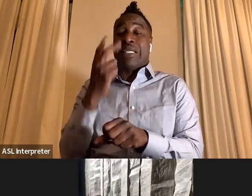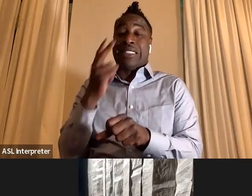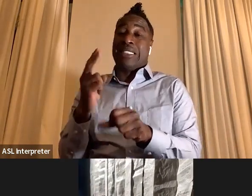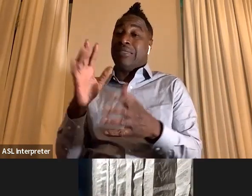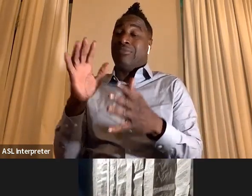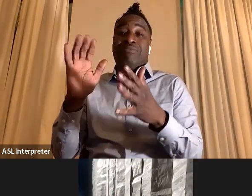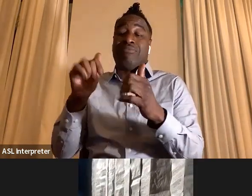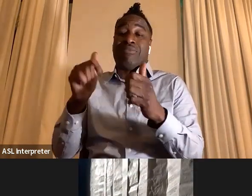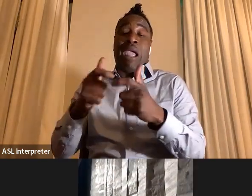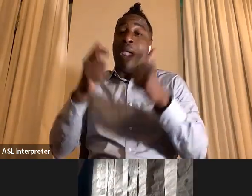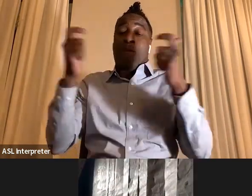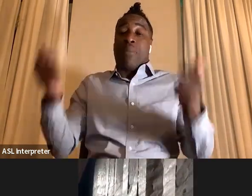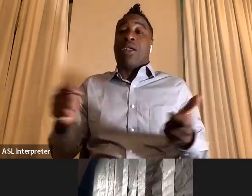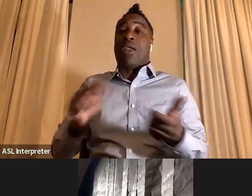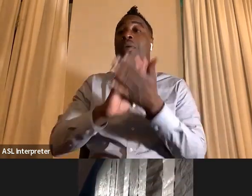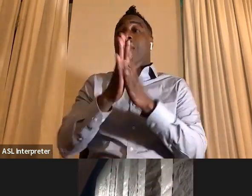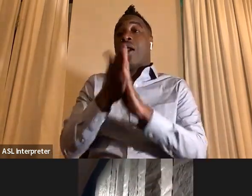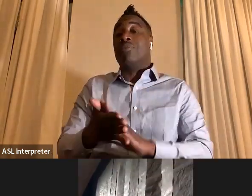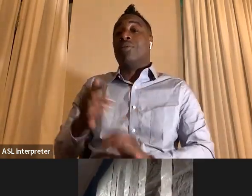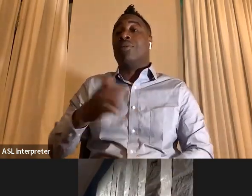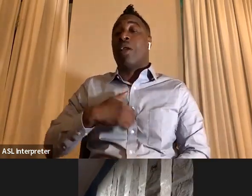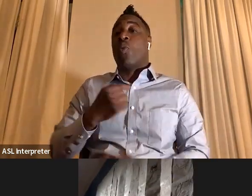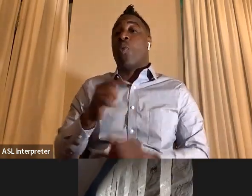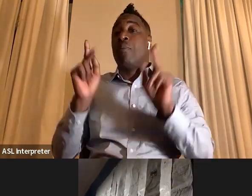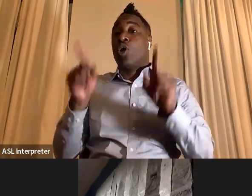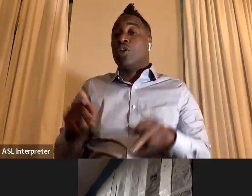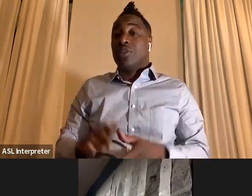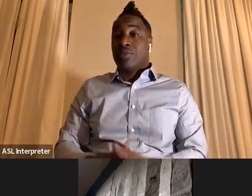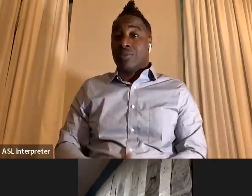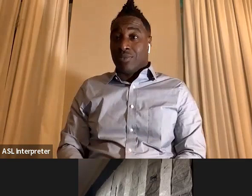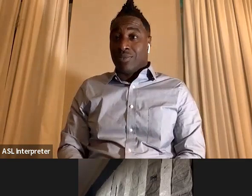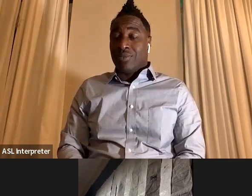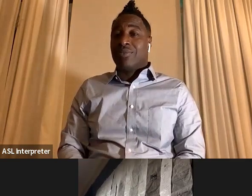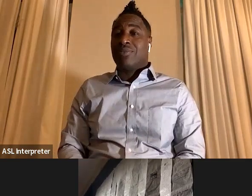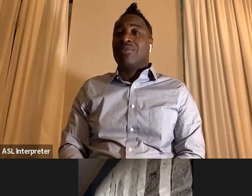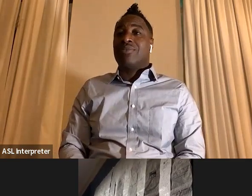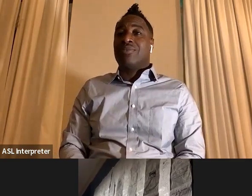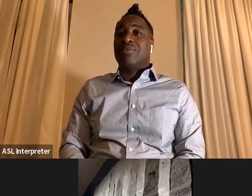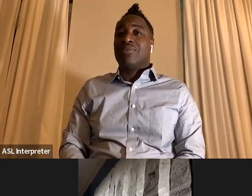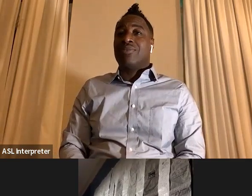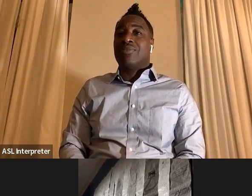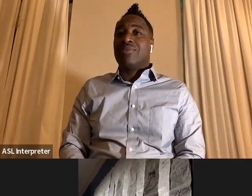just one person, you know, and, you know, how many receipts